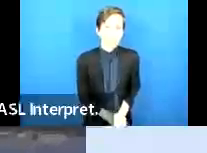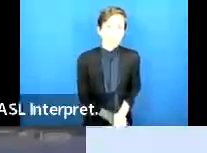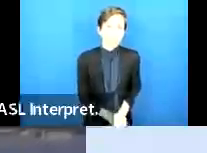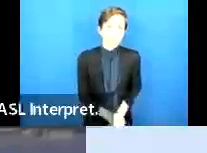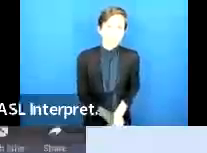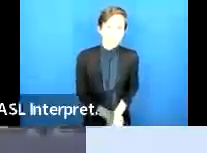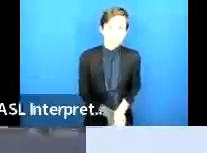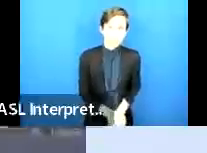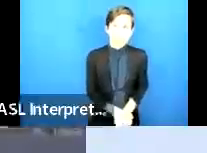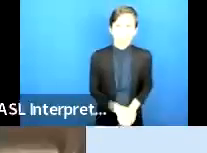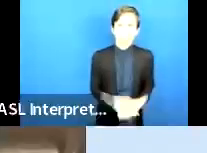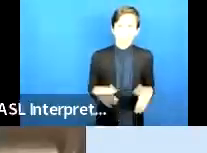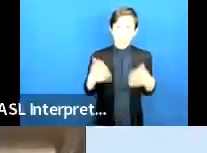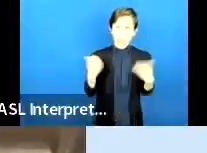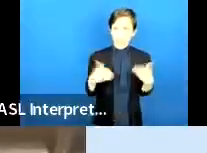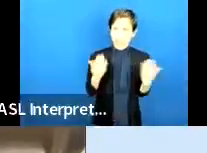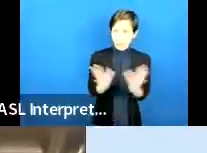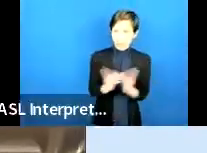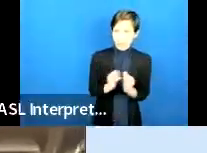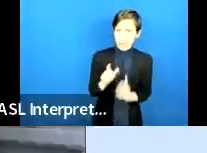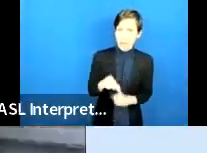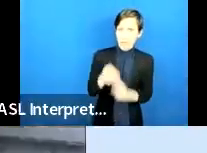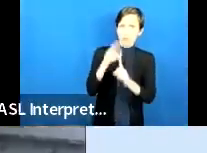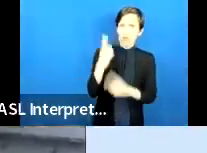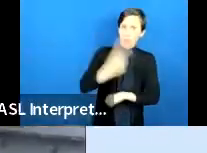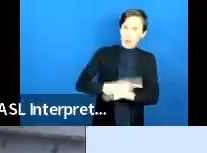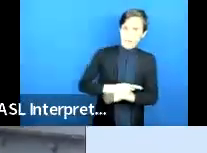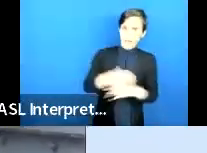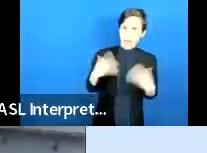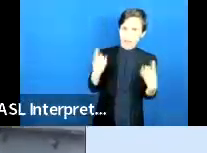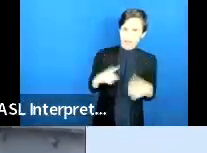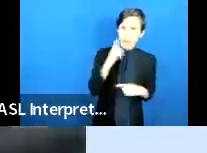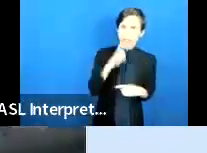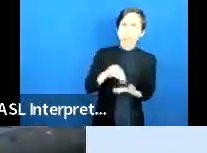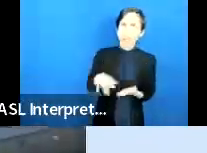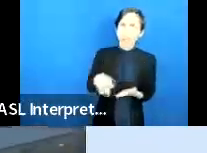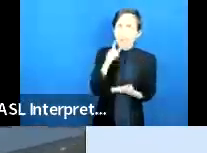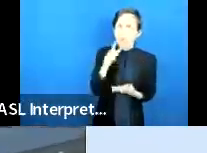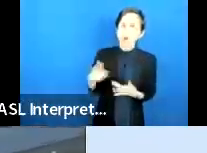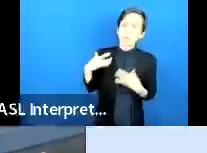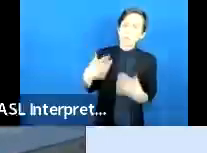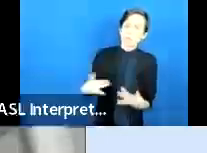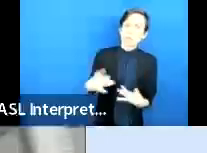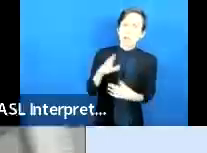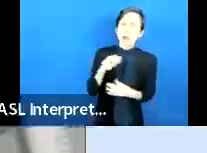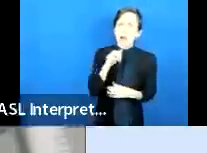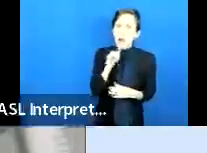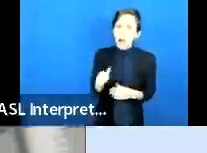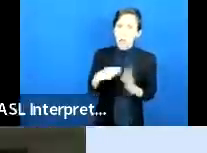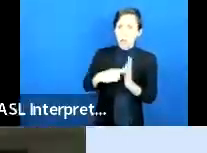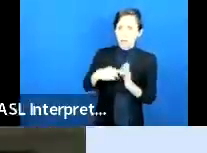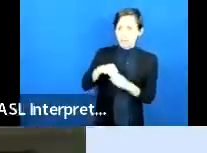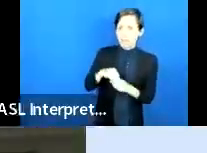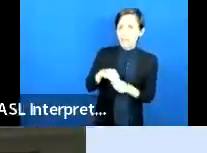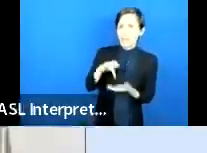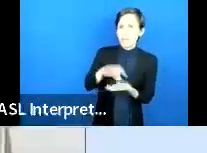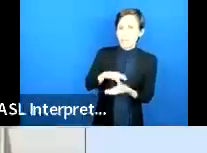The Youth Summit is a unique one day event for students historically underrepresented in medicine to engage with Michigan medicine healthcare teams